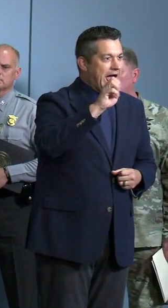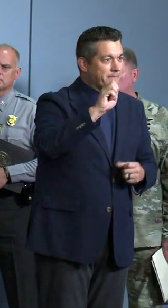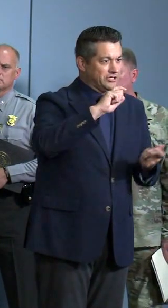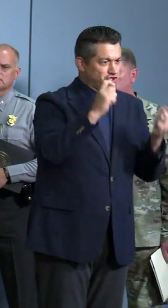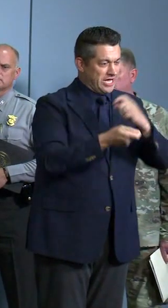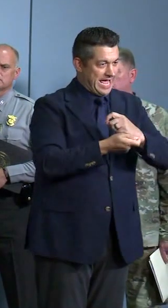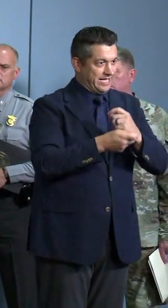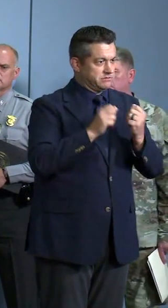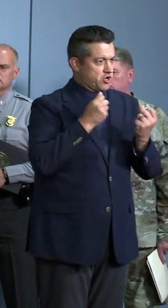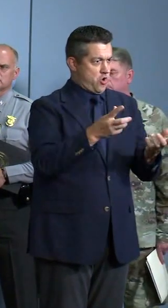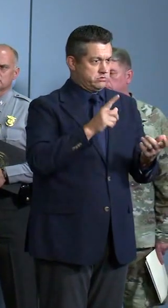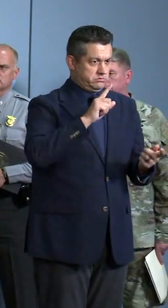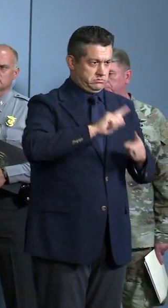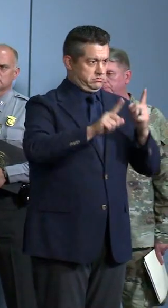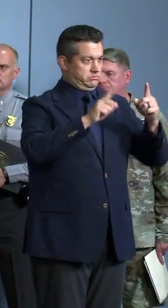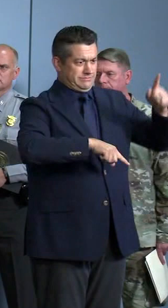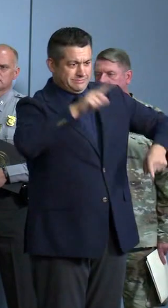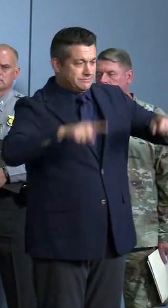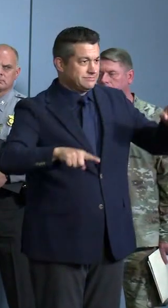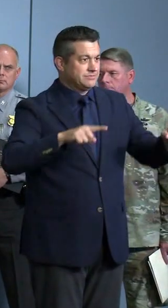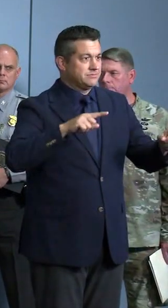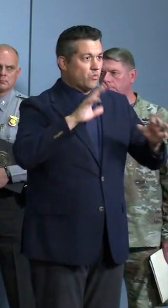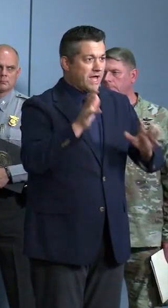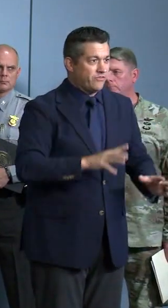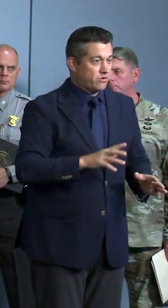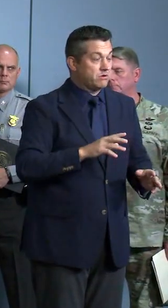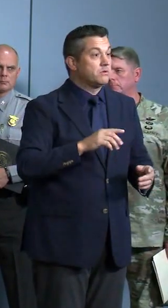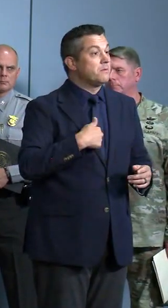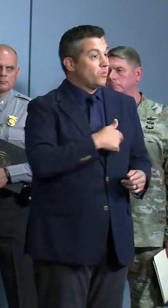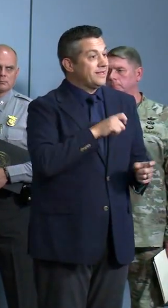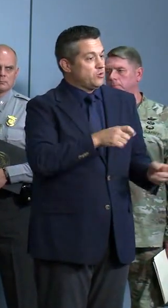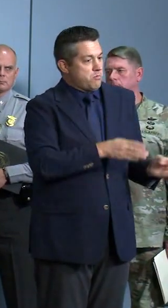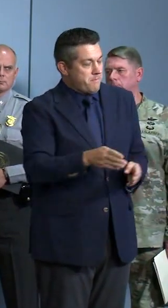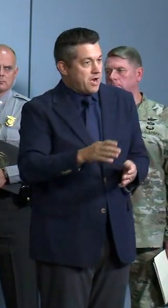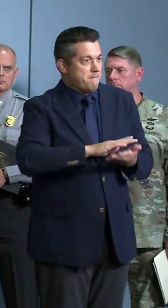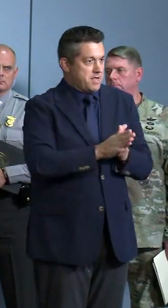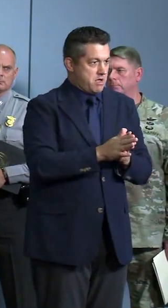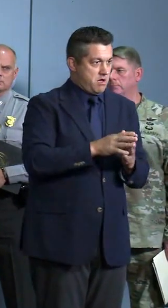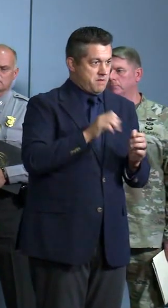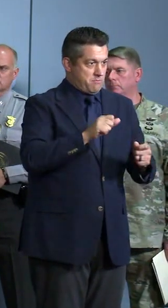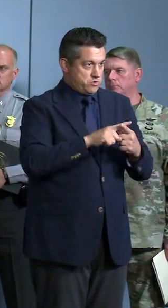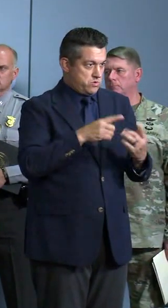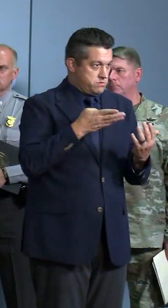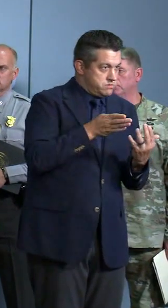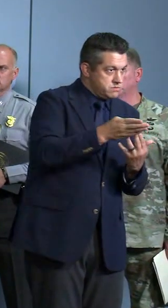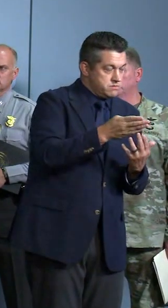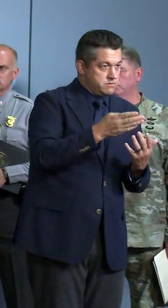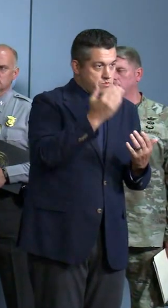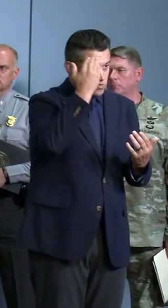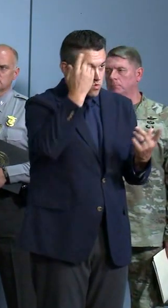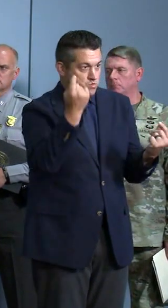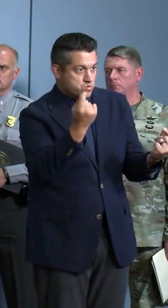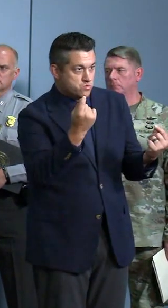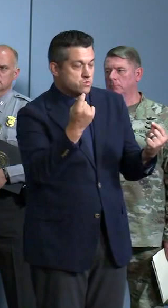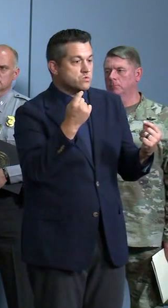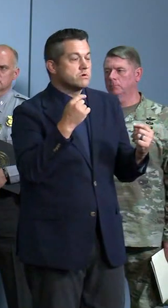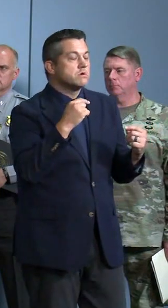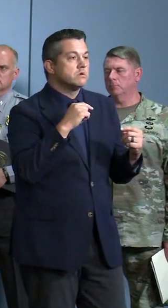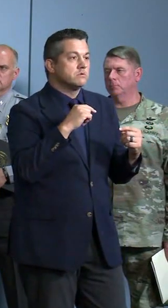for us to become as resilient as